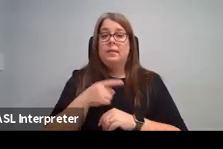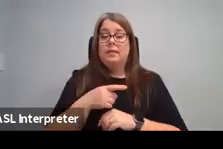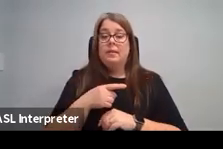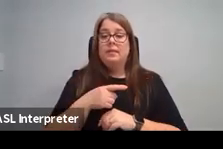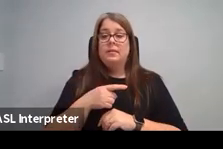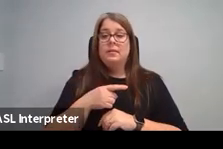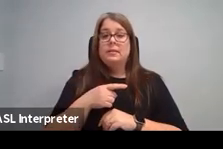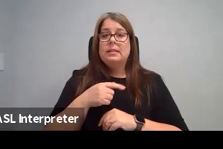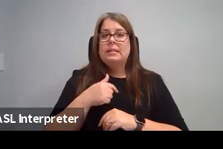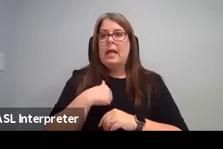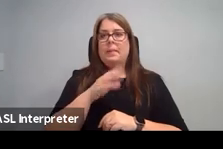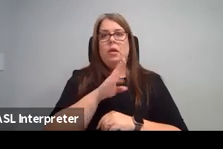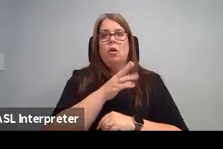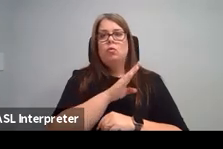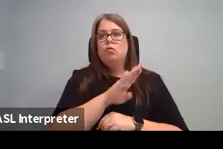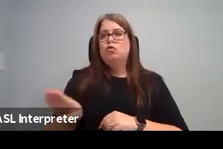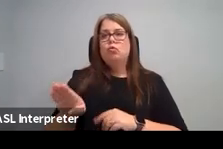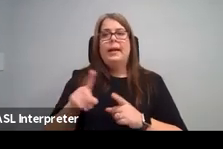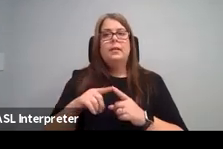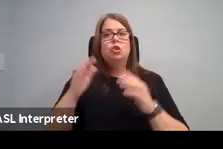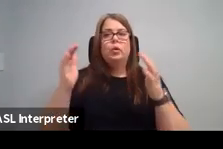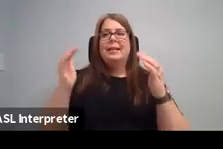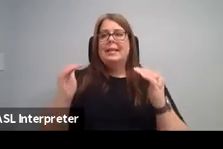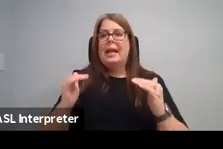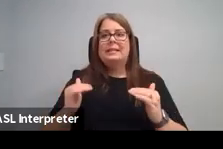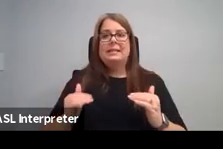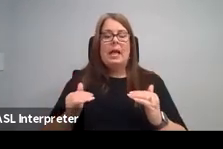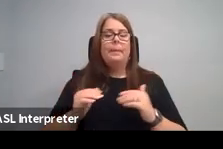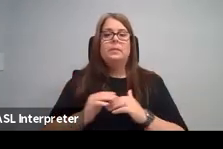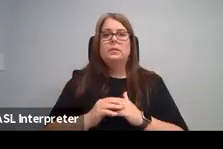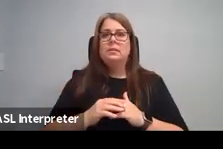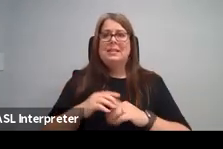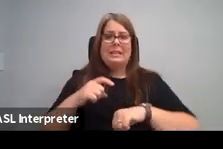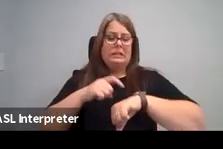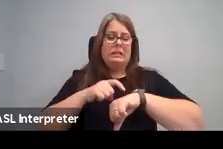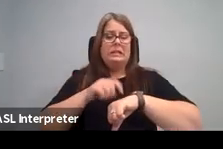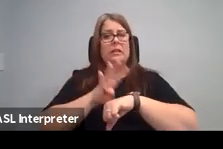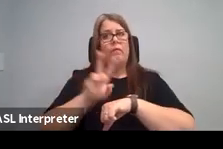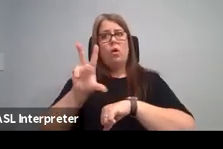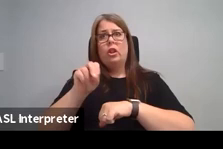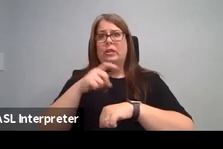Jewyl Alderson Clarke, SDCOE: I'm just going to go straight over to this next steps and not go back to our beginning because we are right at 430 and I know some of you want that screenshot.